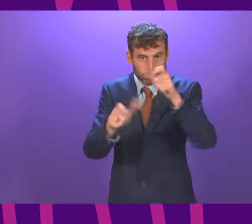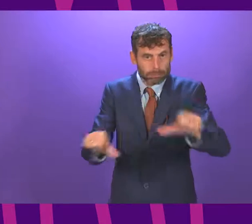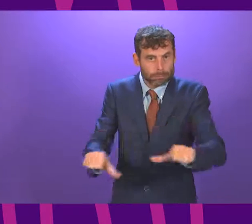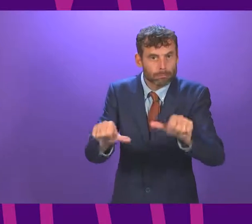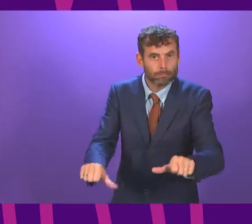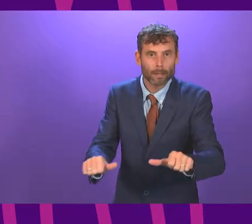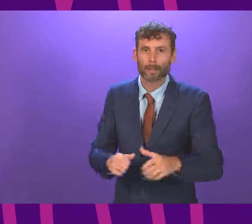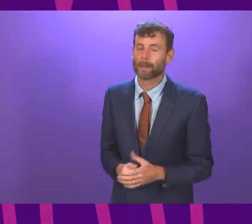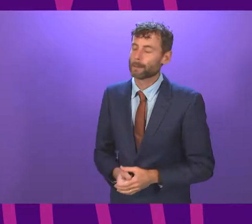I thank the cabinet secretary for that answer. In Scotland and the UK, we have a moral responsibility to do all that we can to support those who are fleeing